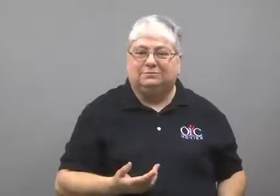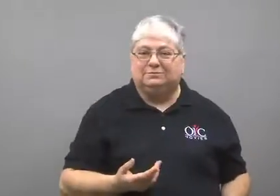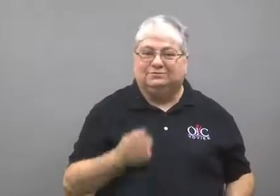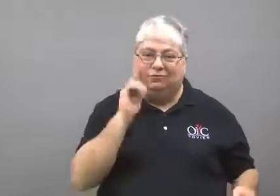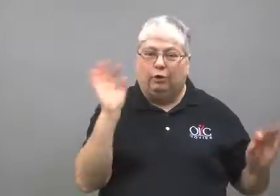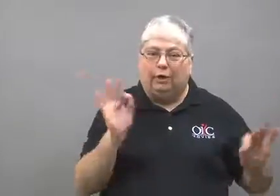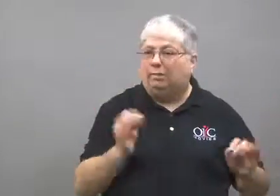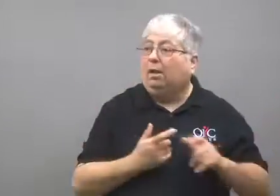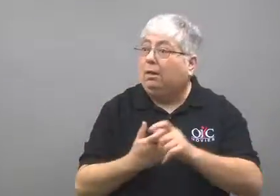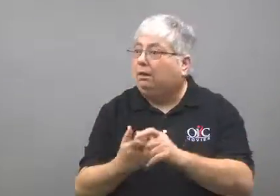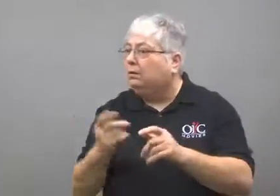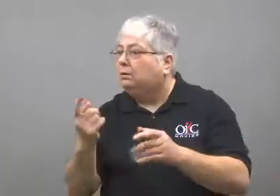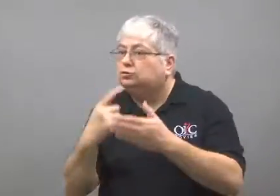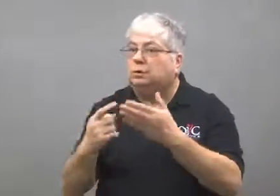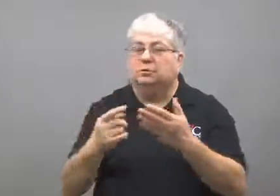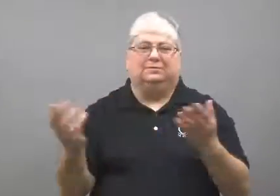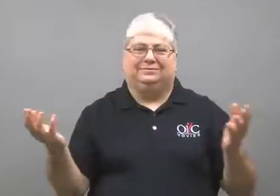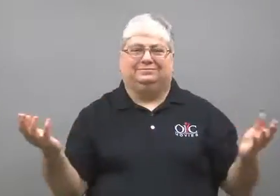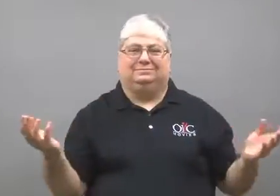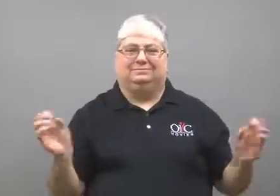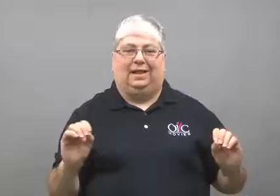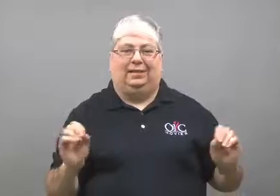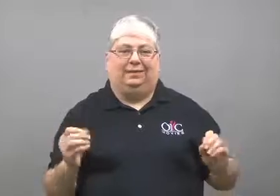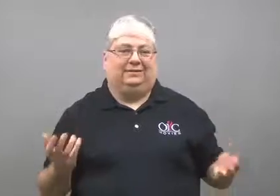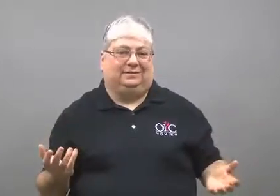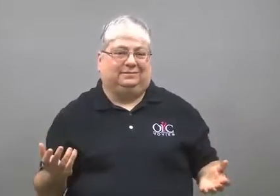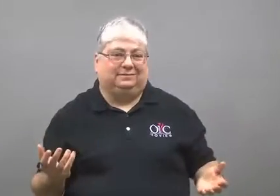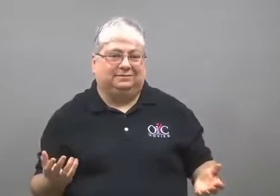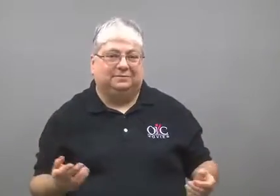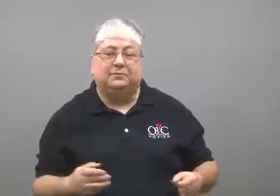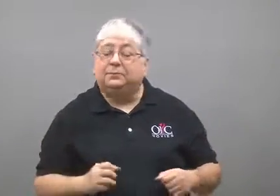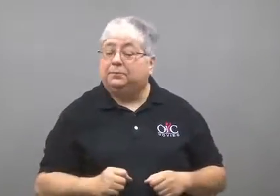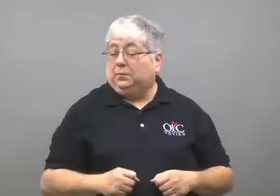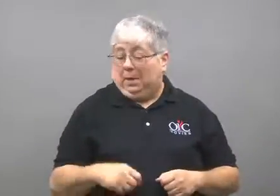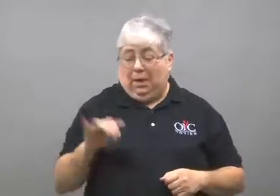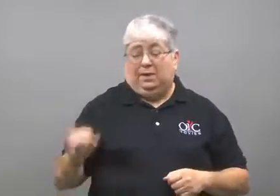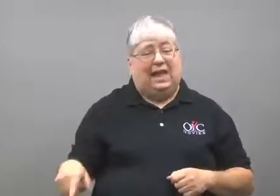It was found to be baseless when checked out.